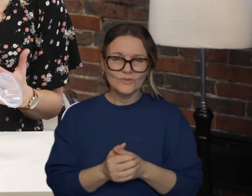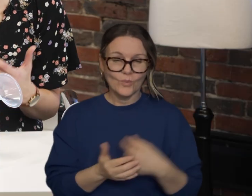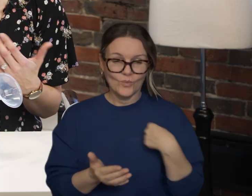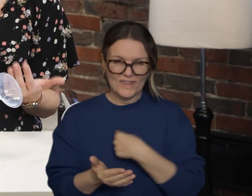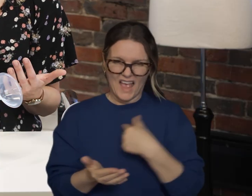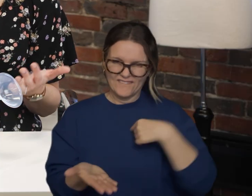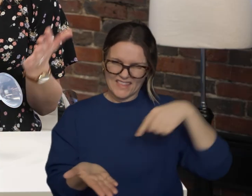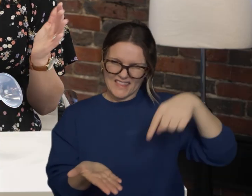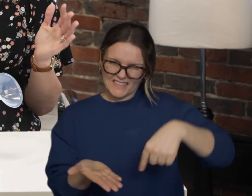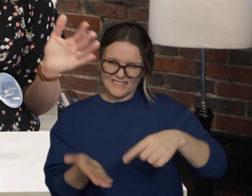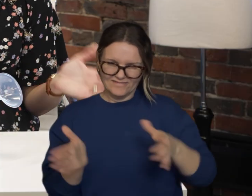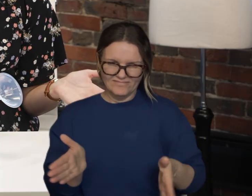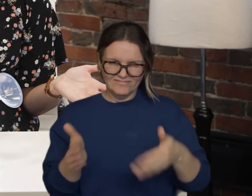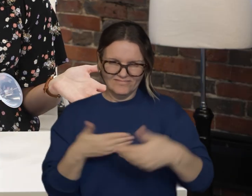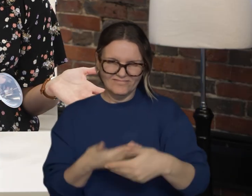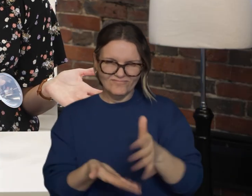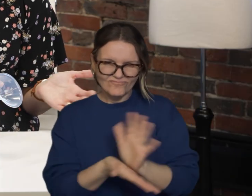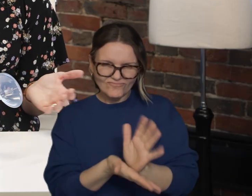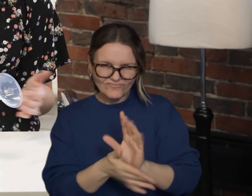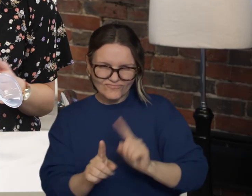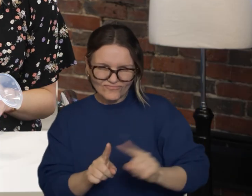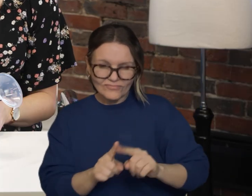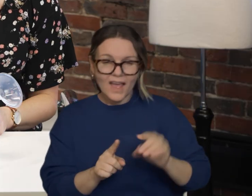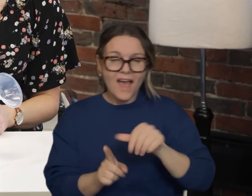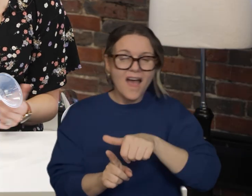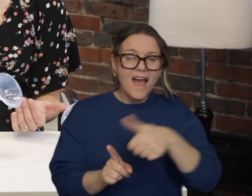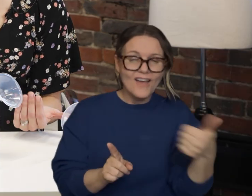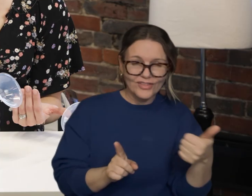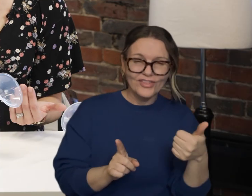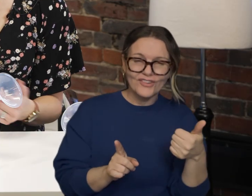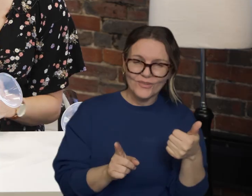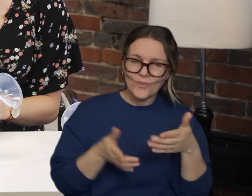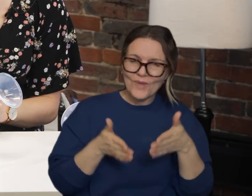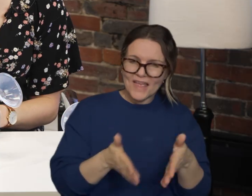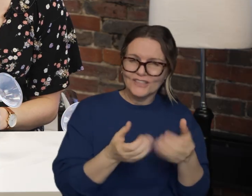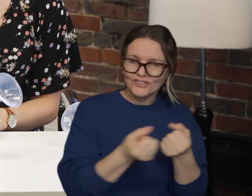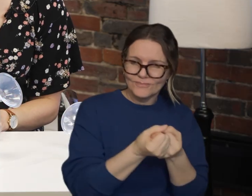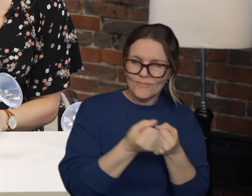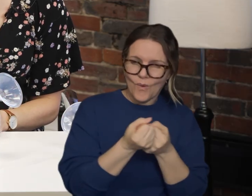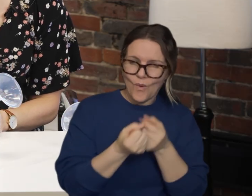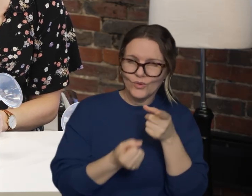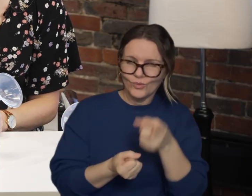so we actually we have the unboxing series and we also have other virtual support options available